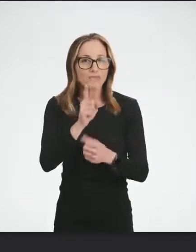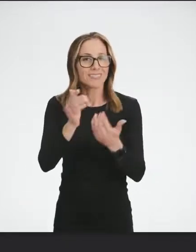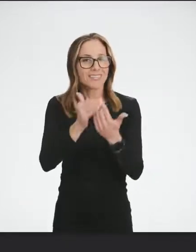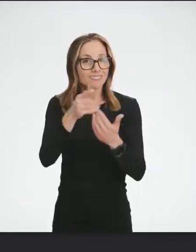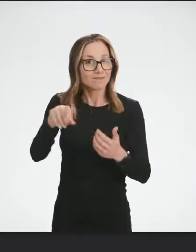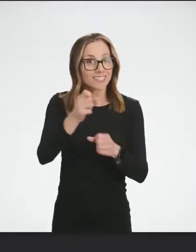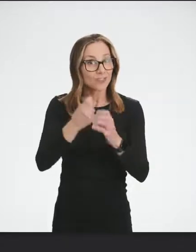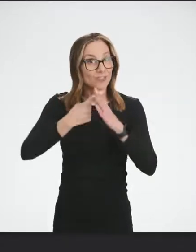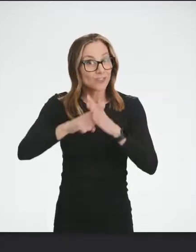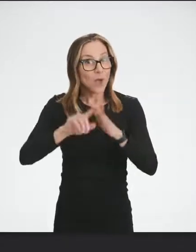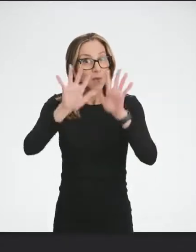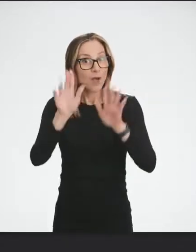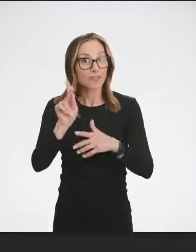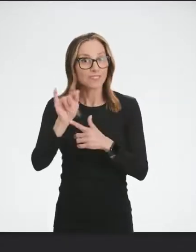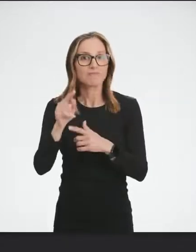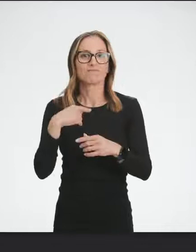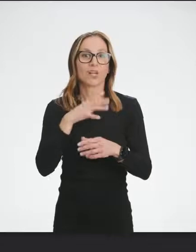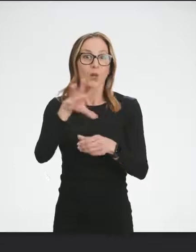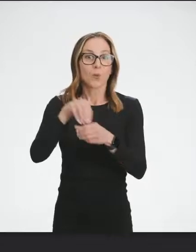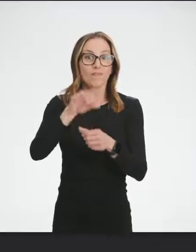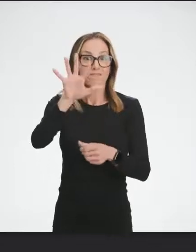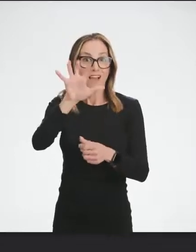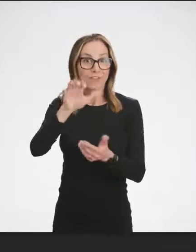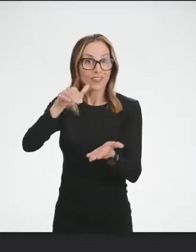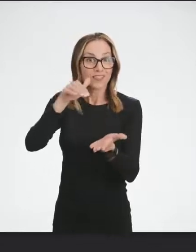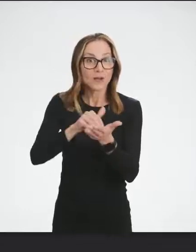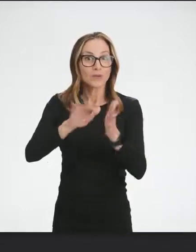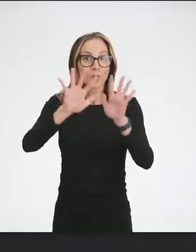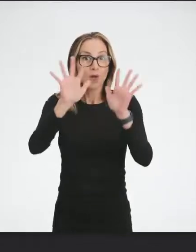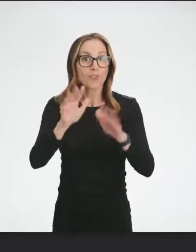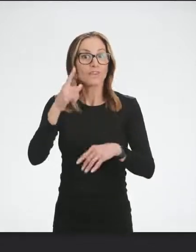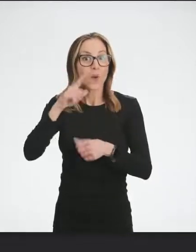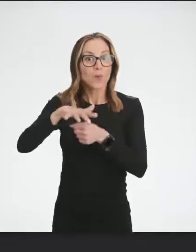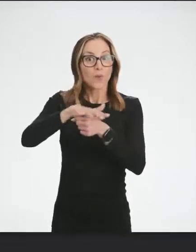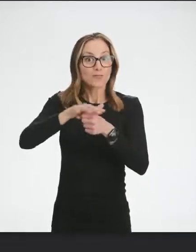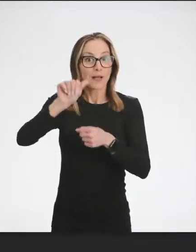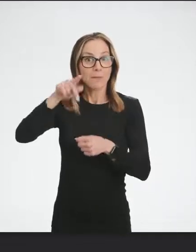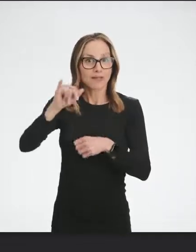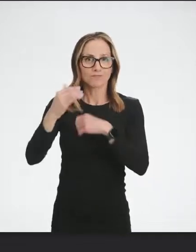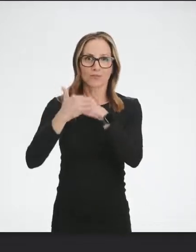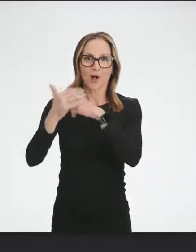500,000 weather(for:location) API calls per month in your Apple Developer Program membership.